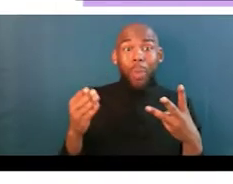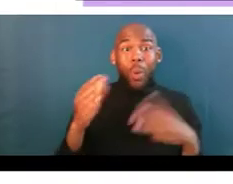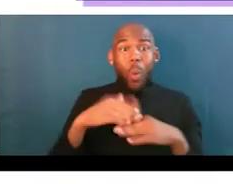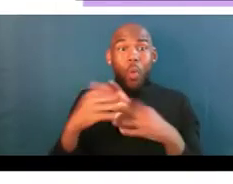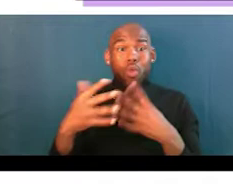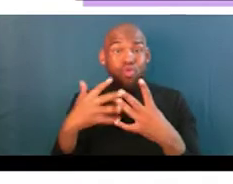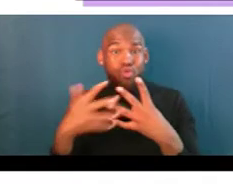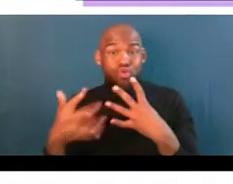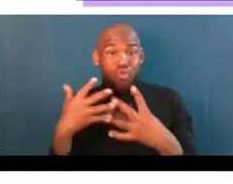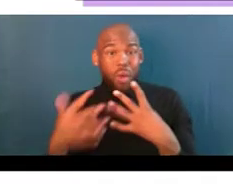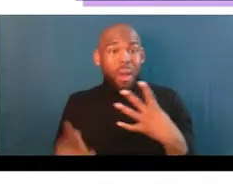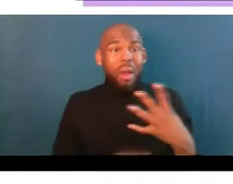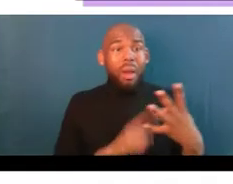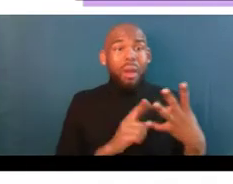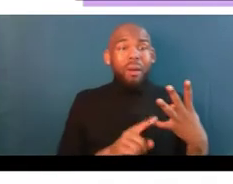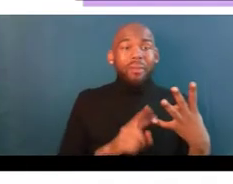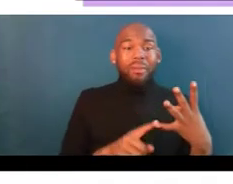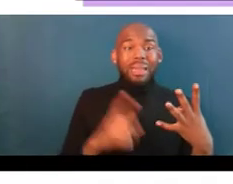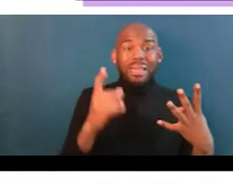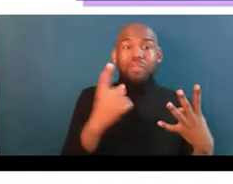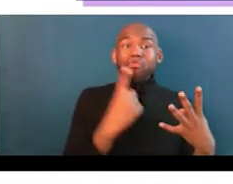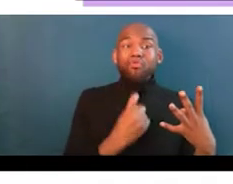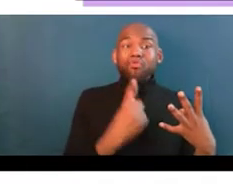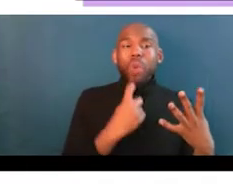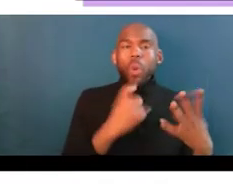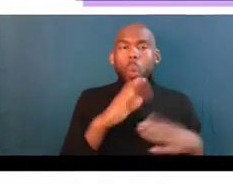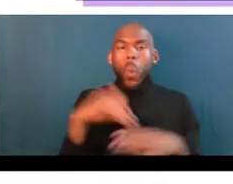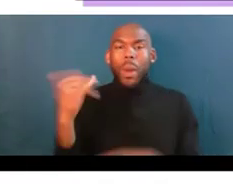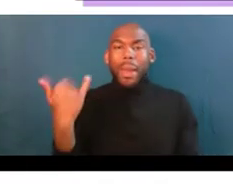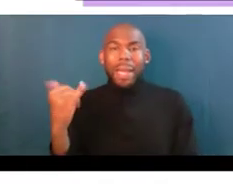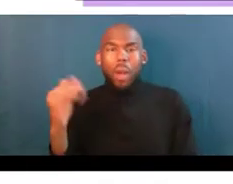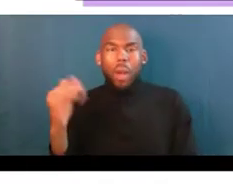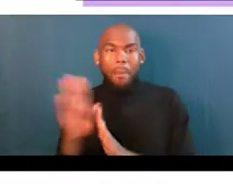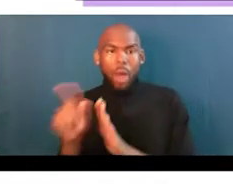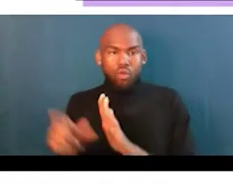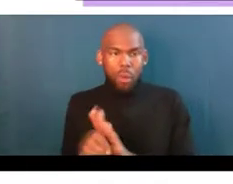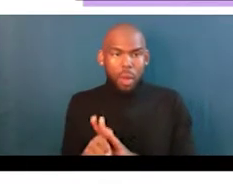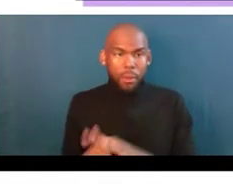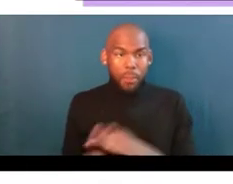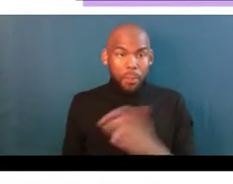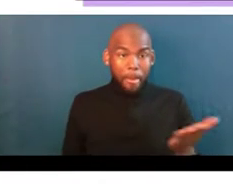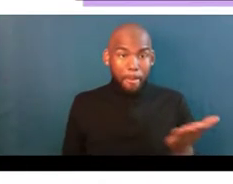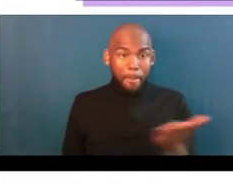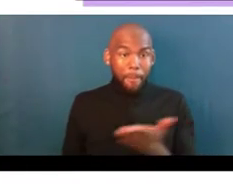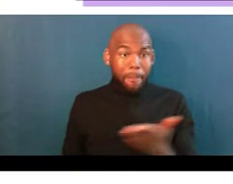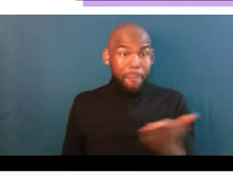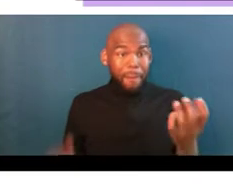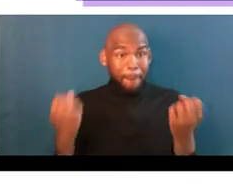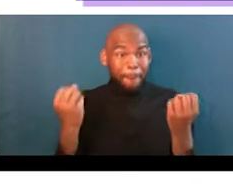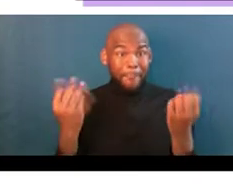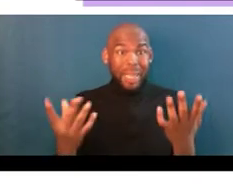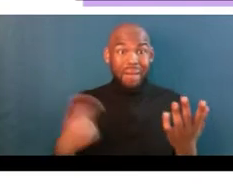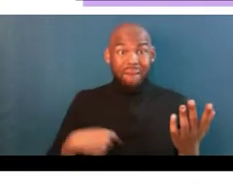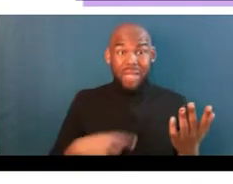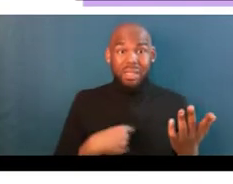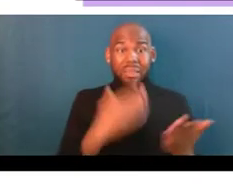gray background and finally red text on a yellow background. For many of us, some of